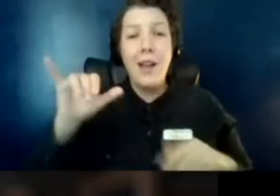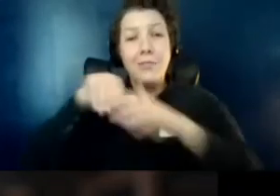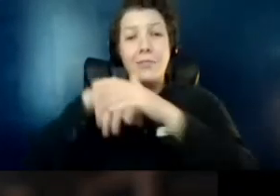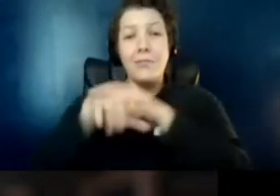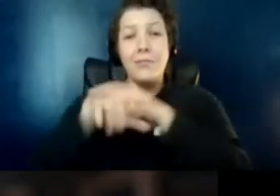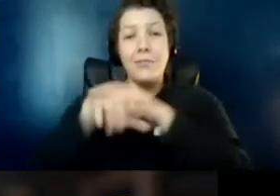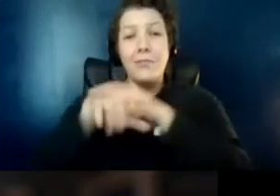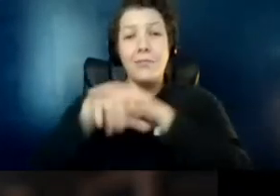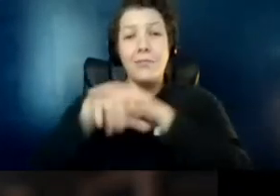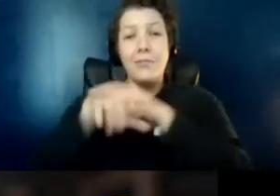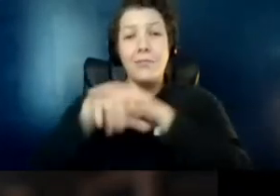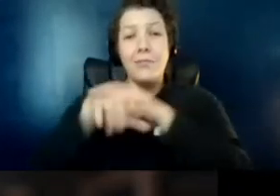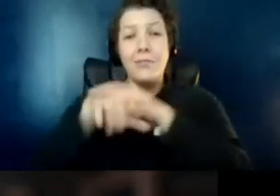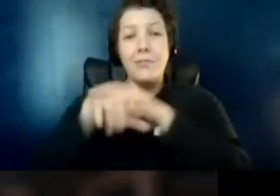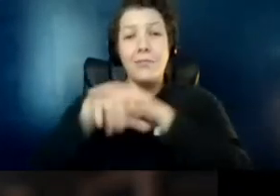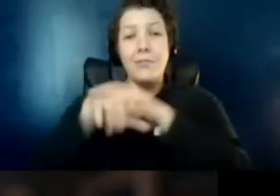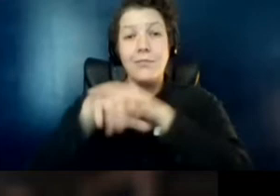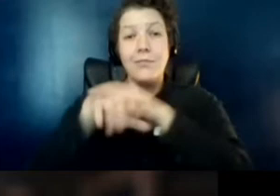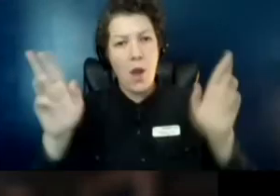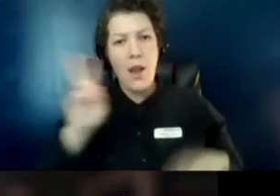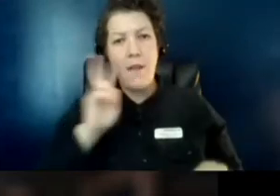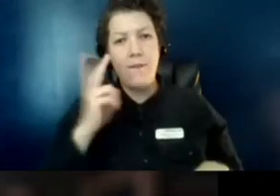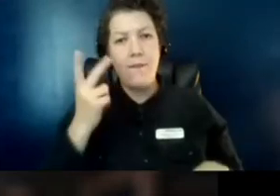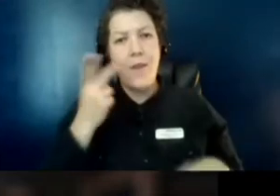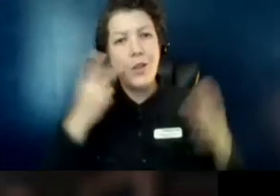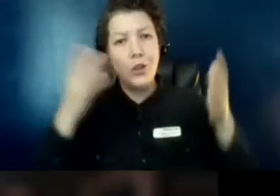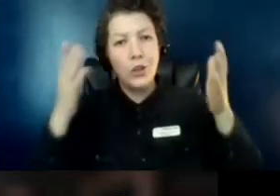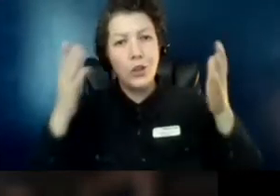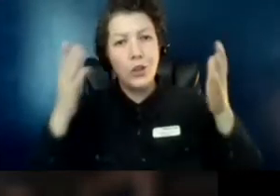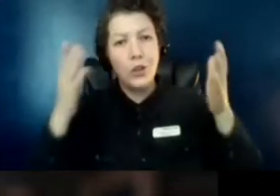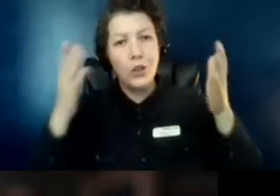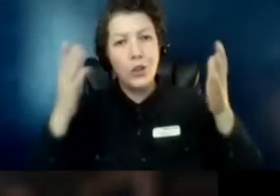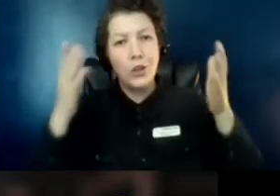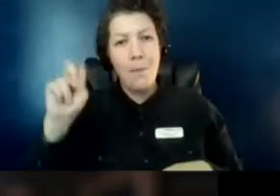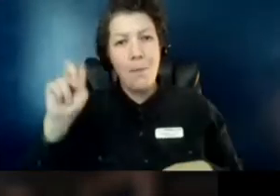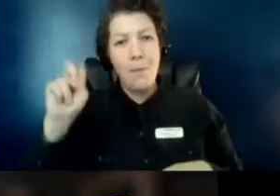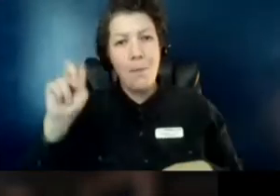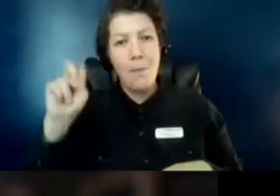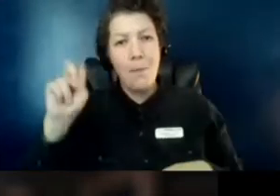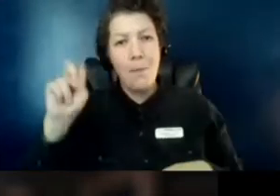They know there's a group of individuals that come in who are vegetarian. Now many restaurants